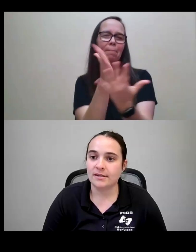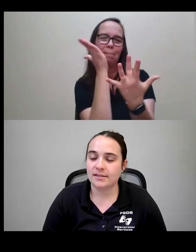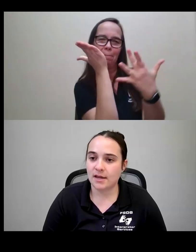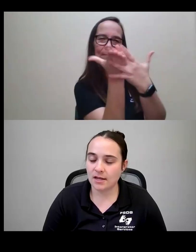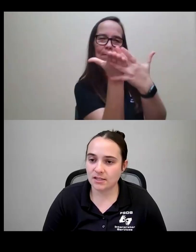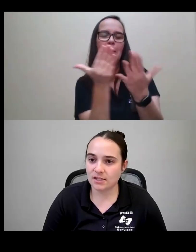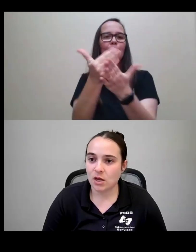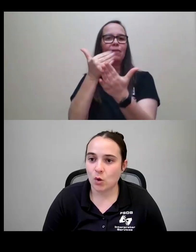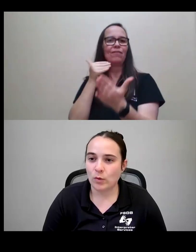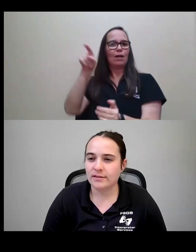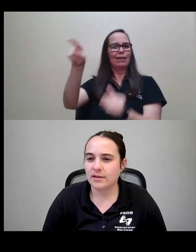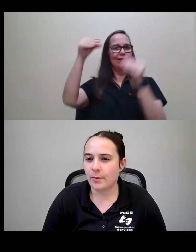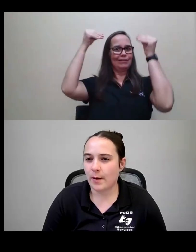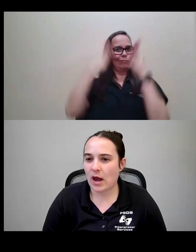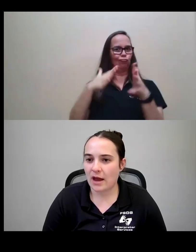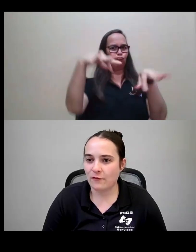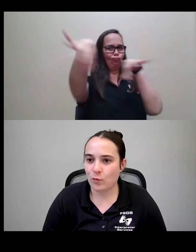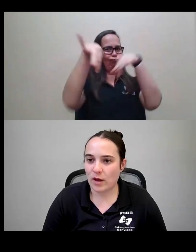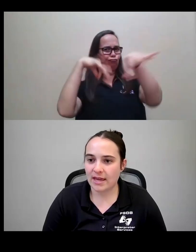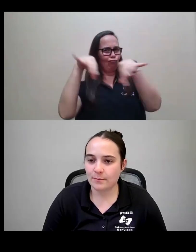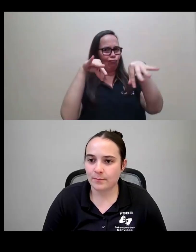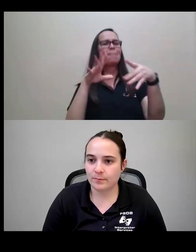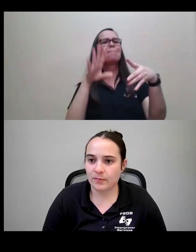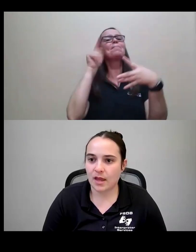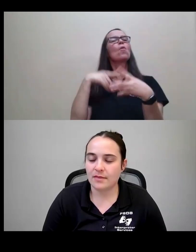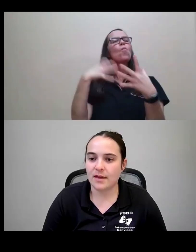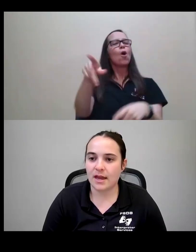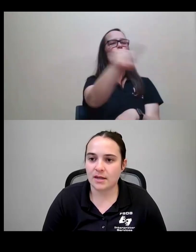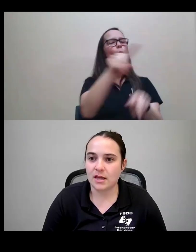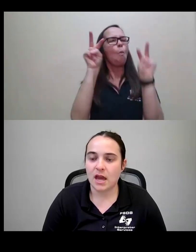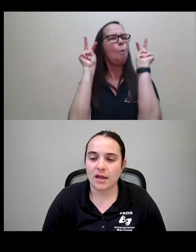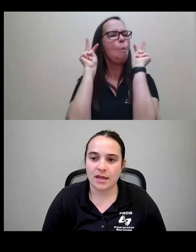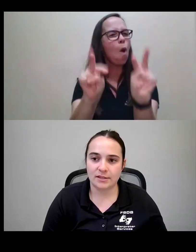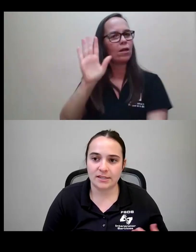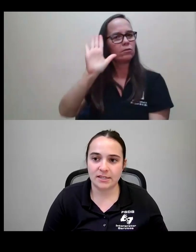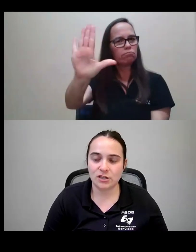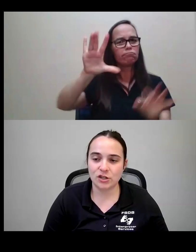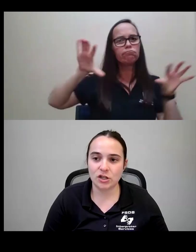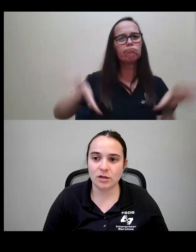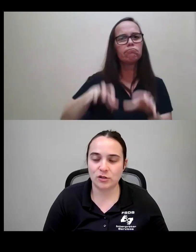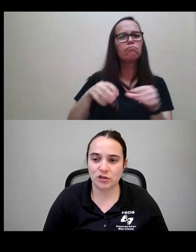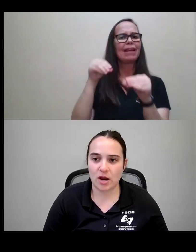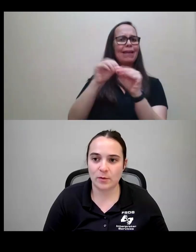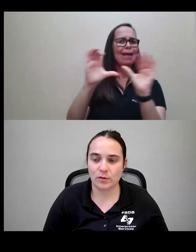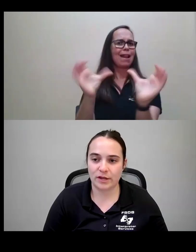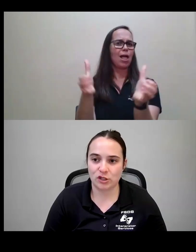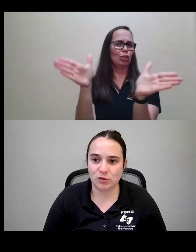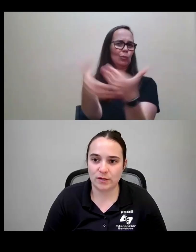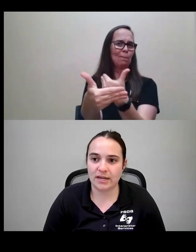ahead and discuss. We can stop about halfway and then again it's a teacher describing what they're